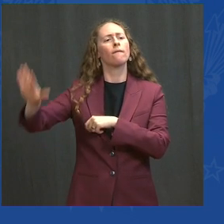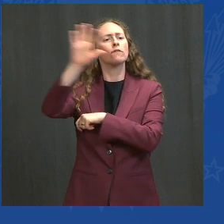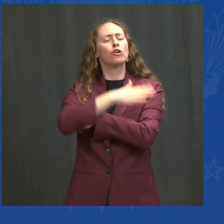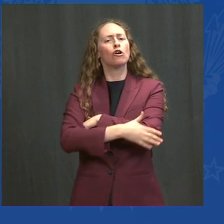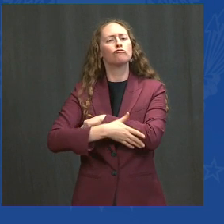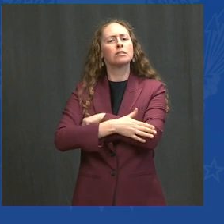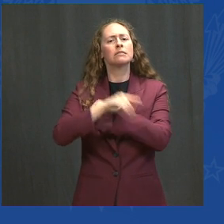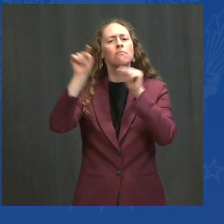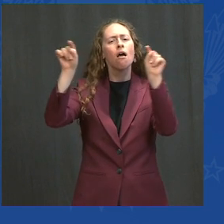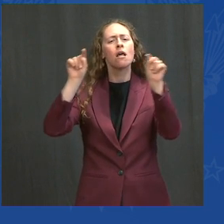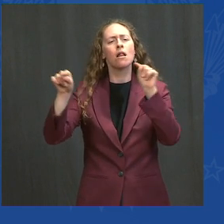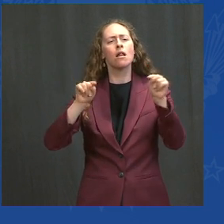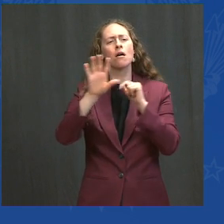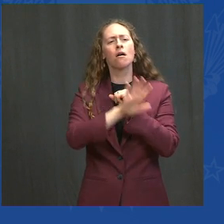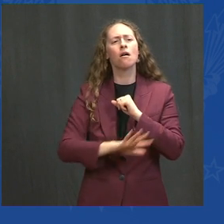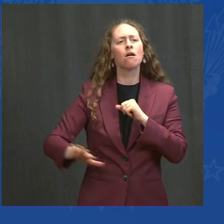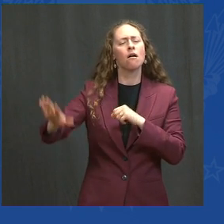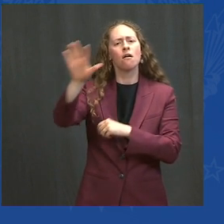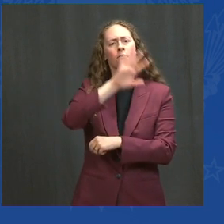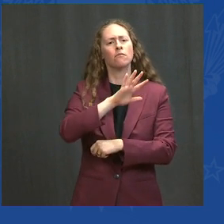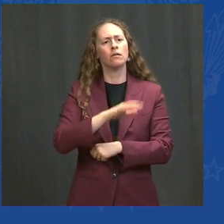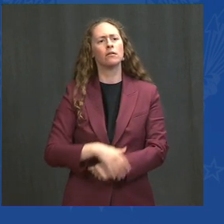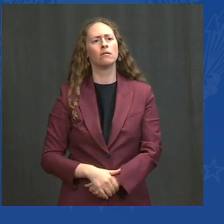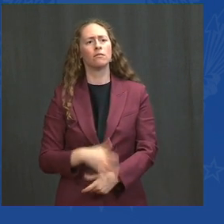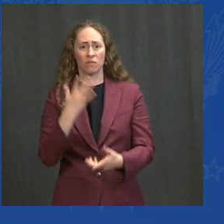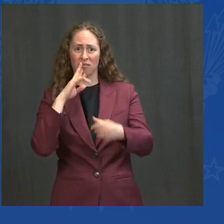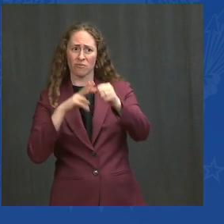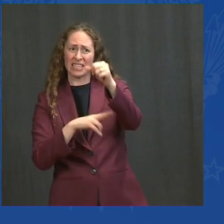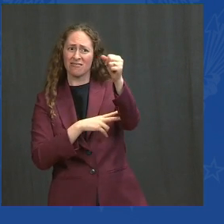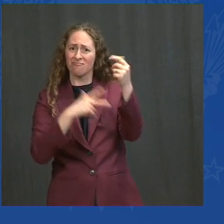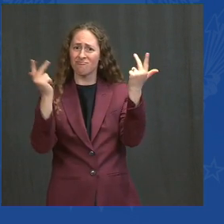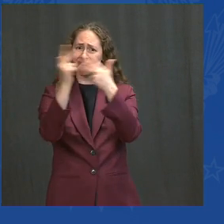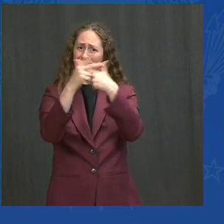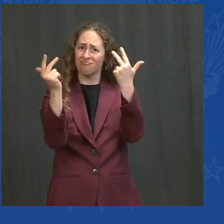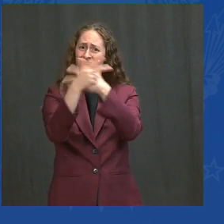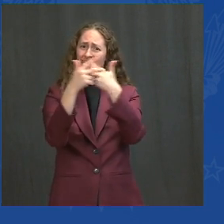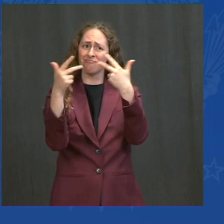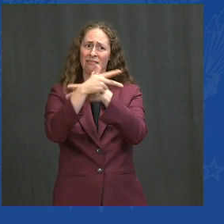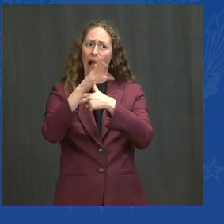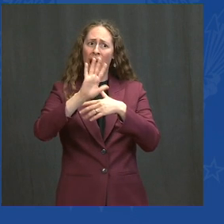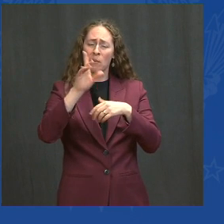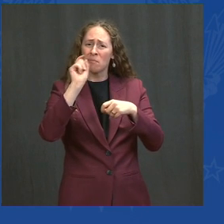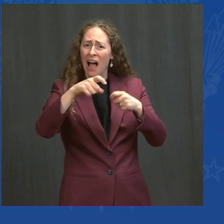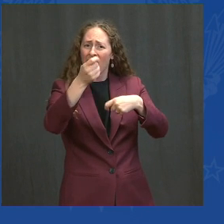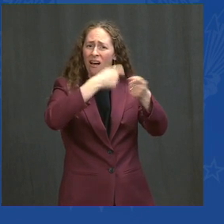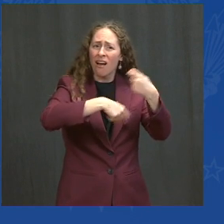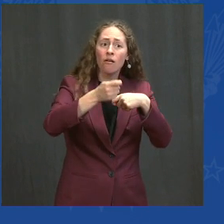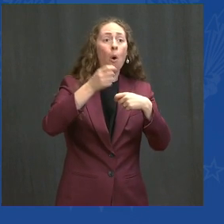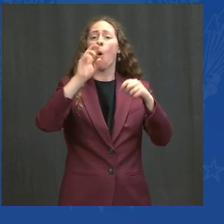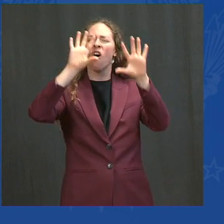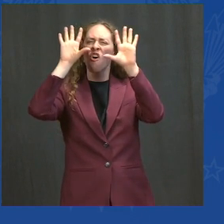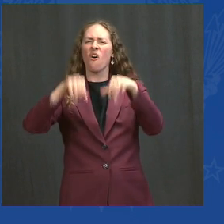in America need repair, and some need to be completely rebuilt. More than 600 --